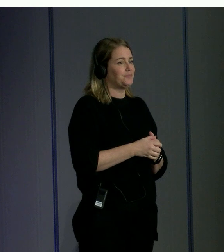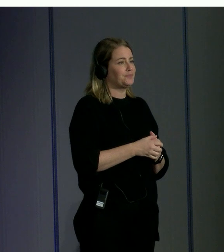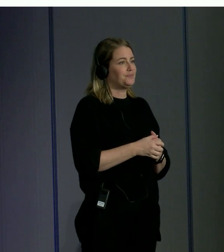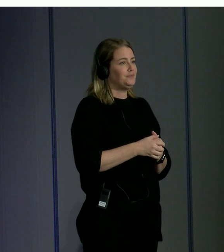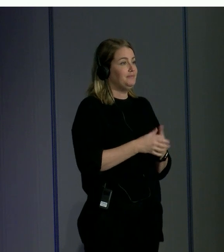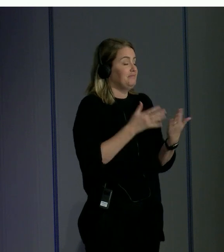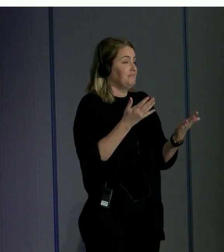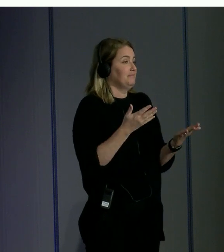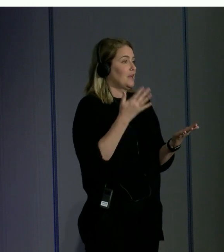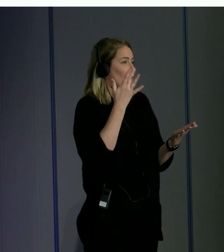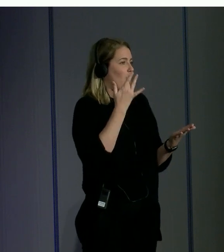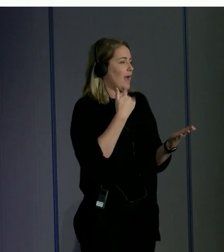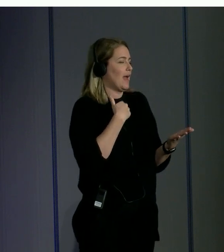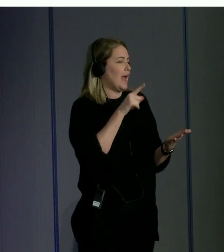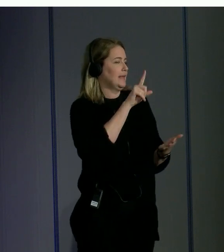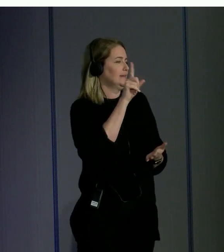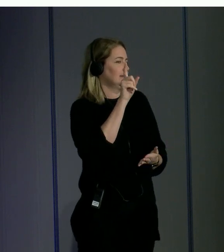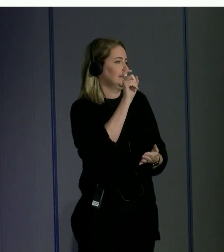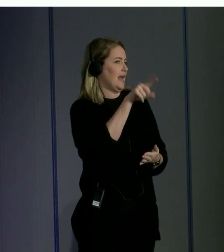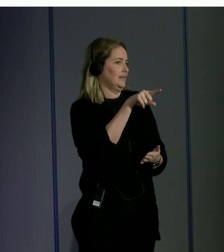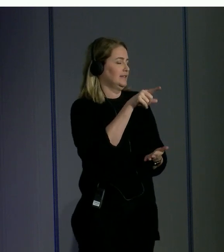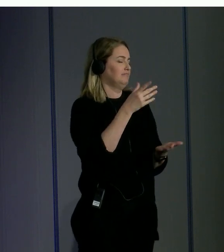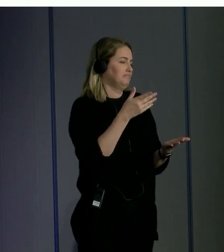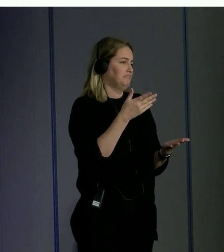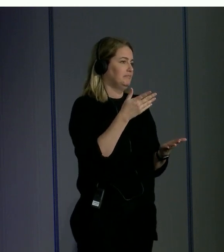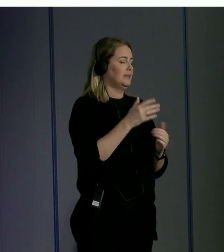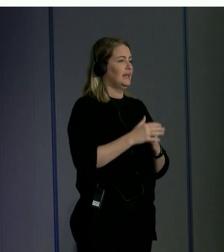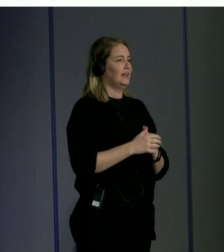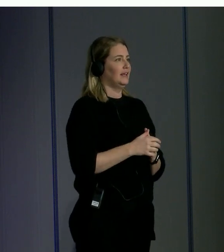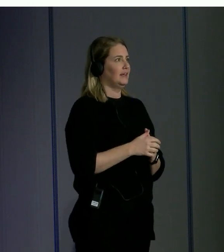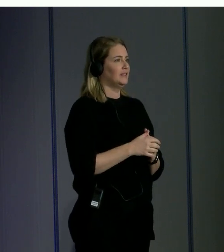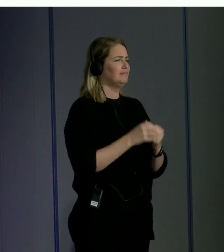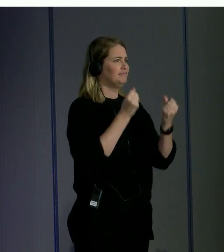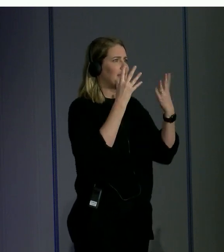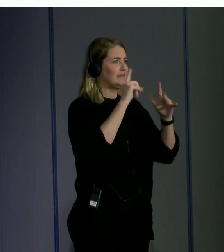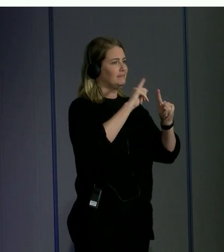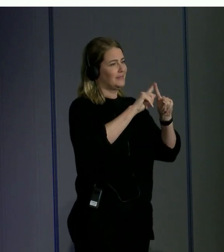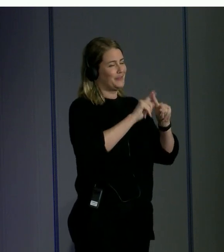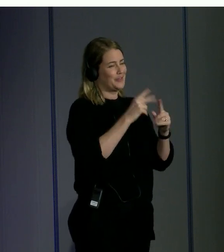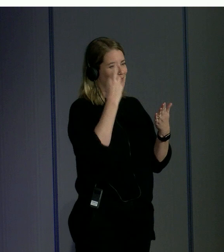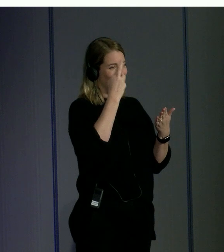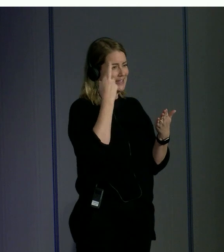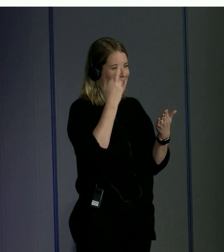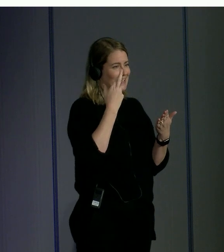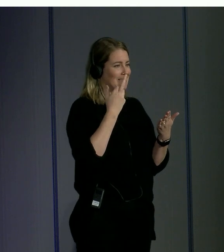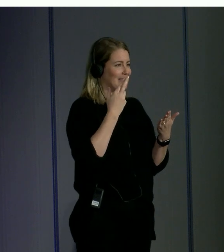And why am I asking this? This is a -- there's a lot of reasons. And it's an effective presentation.